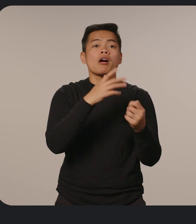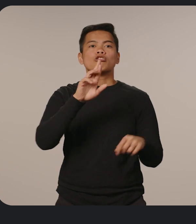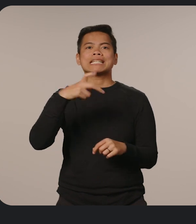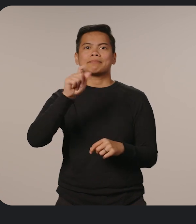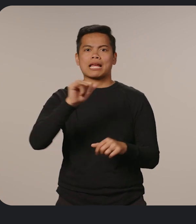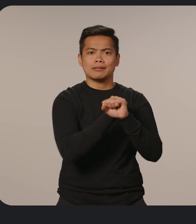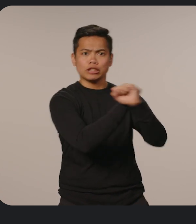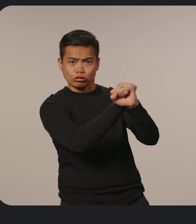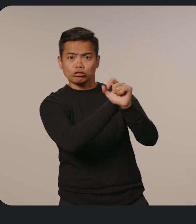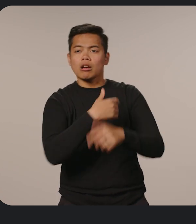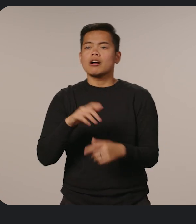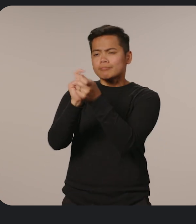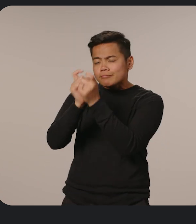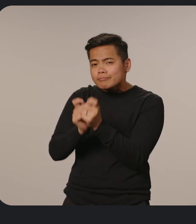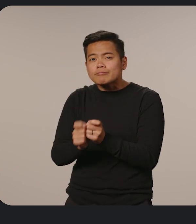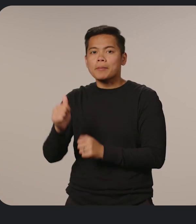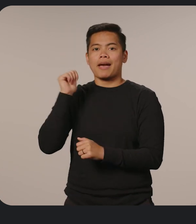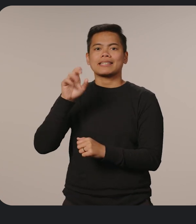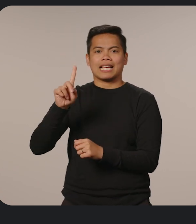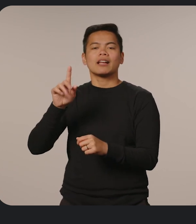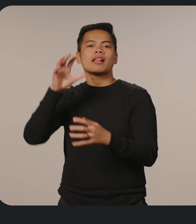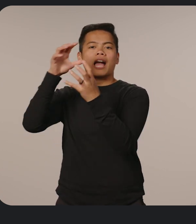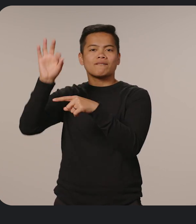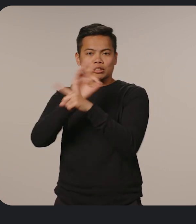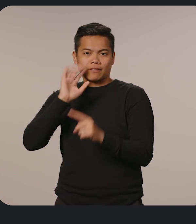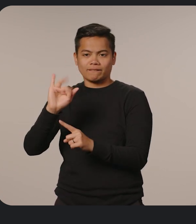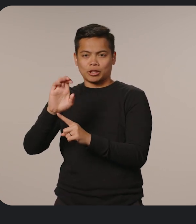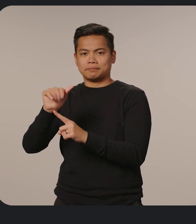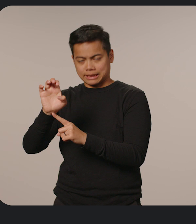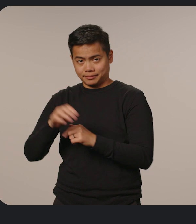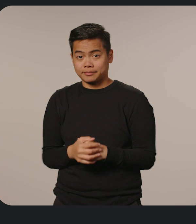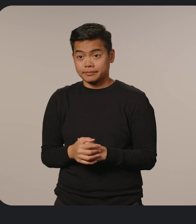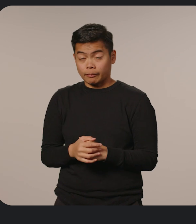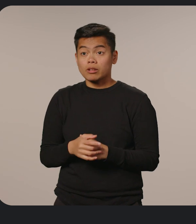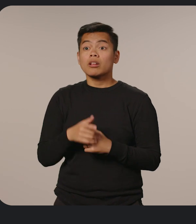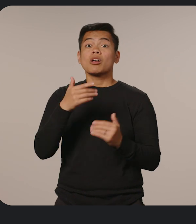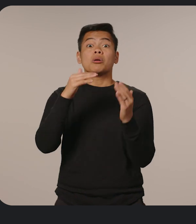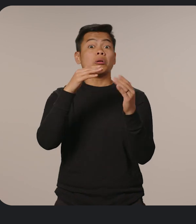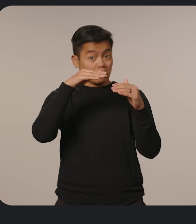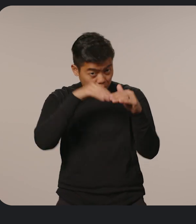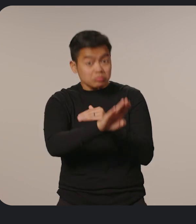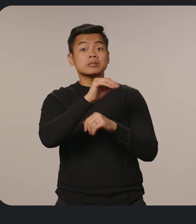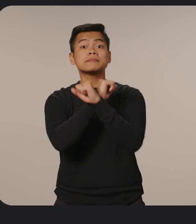back ends and Cloud functions for Firebase by enrolling in this protection your